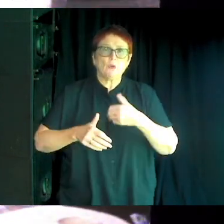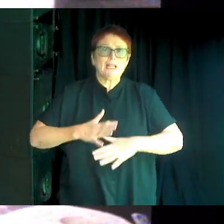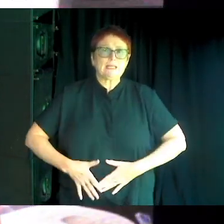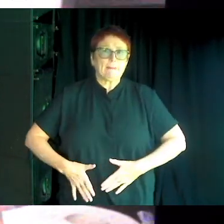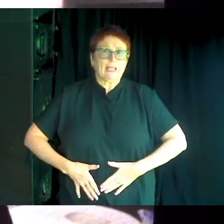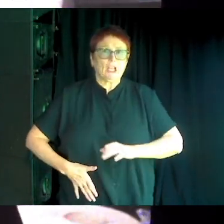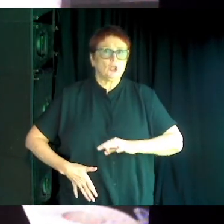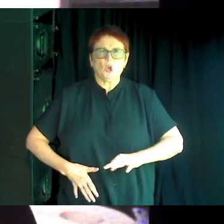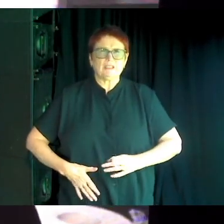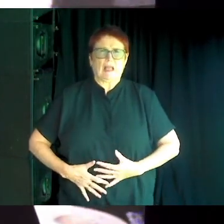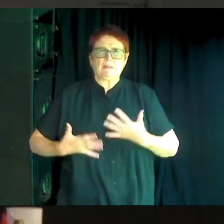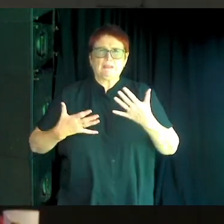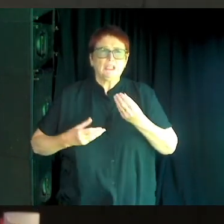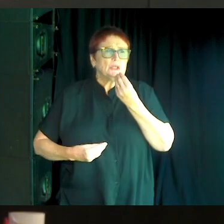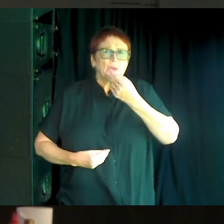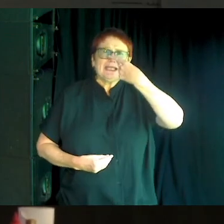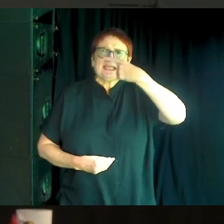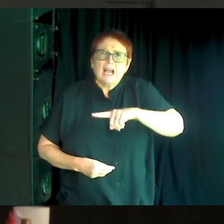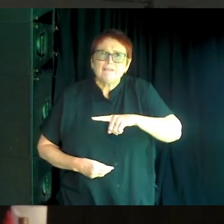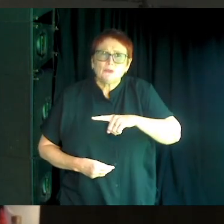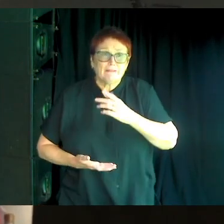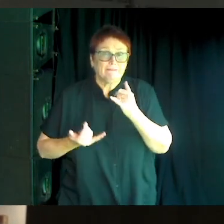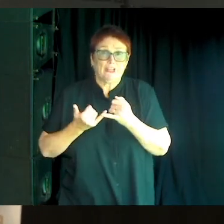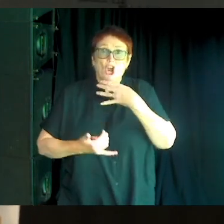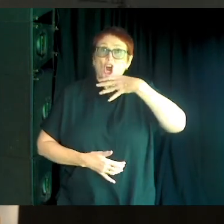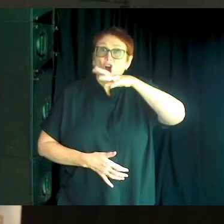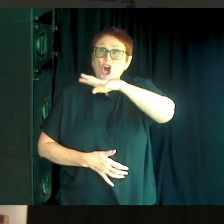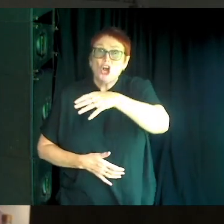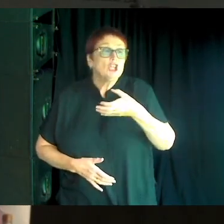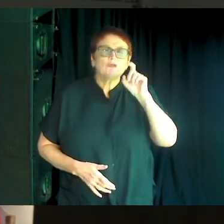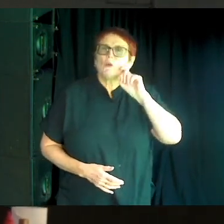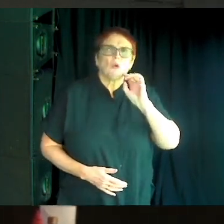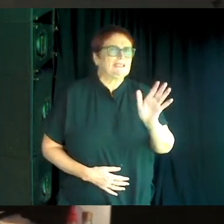so when you eat thai food and you get like really spicy don't drink water because it make it hotter